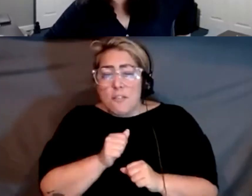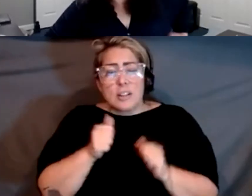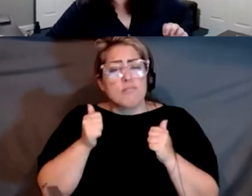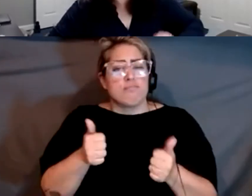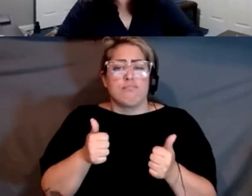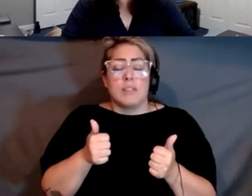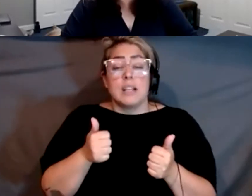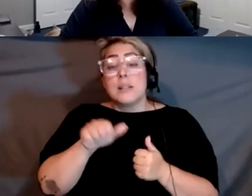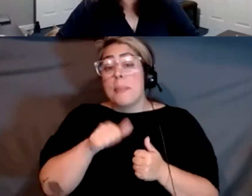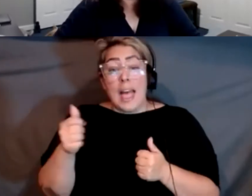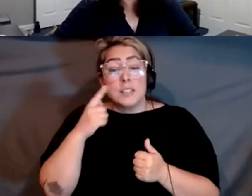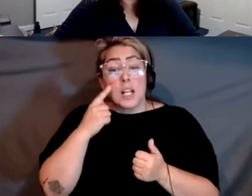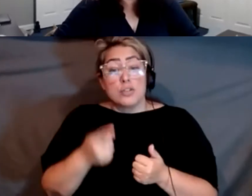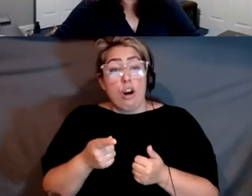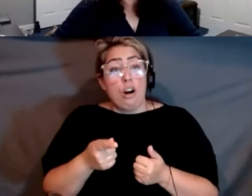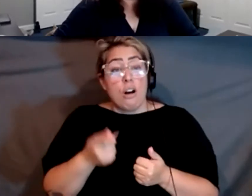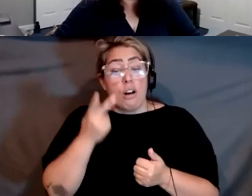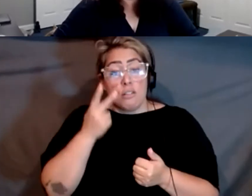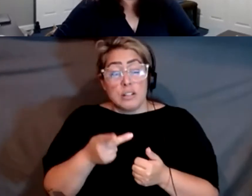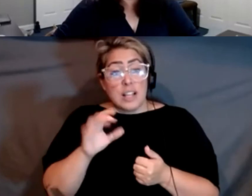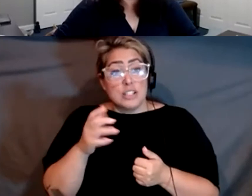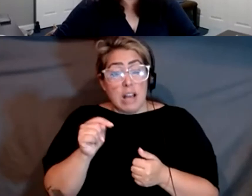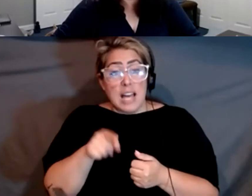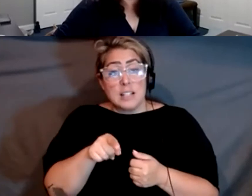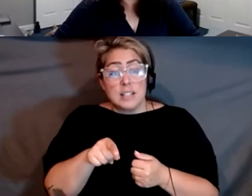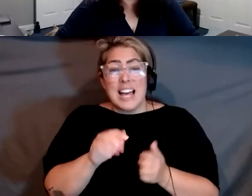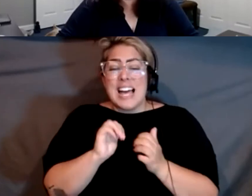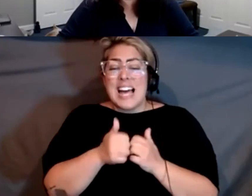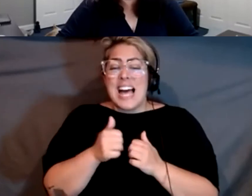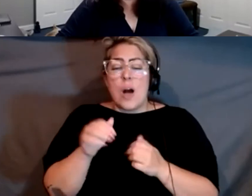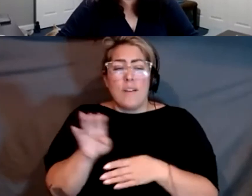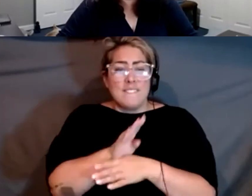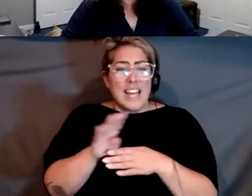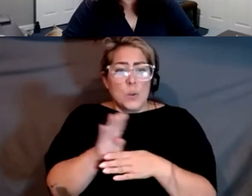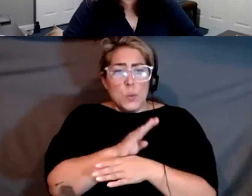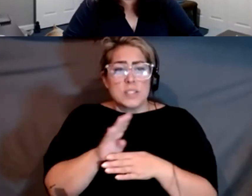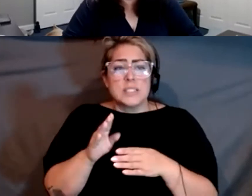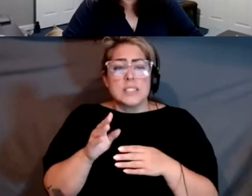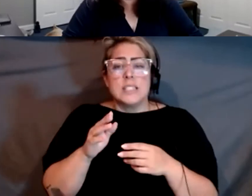Another thing is how venues are planning to handle events with food or drinks. I think this is